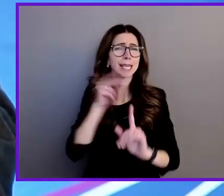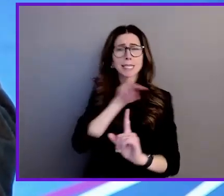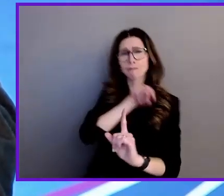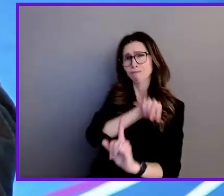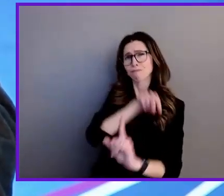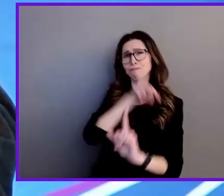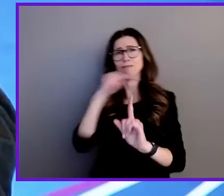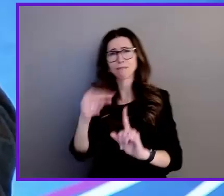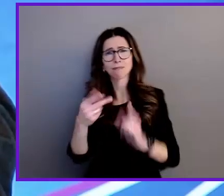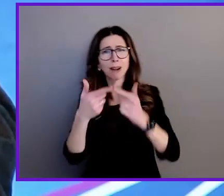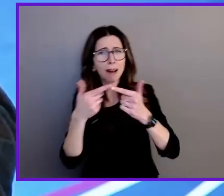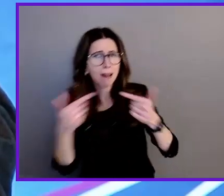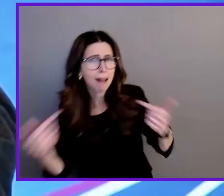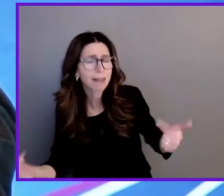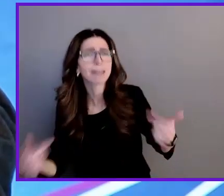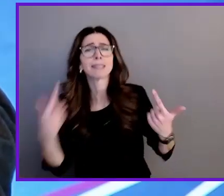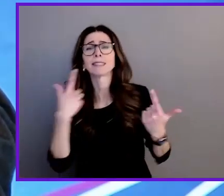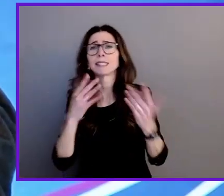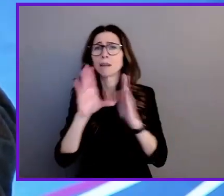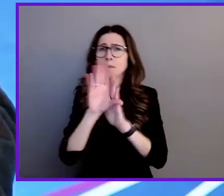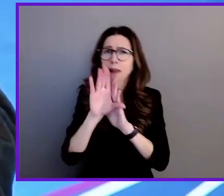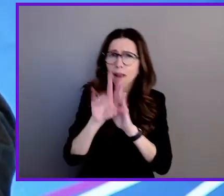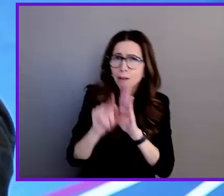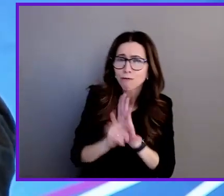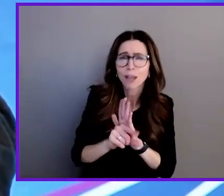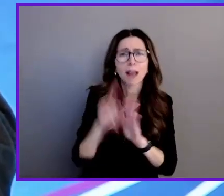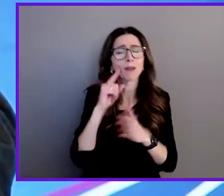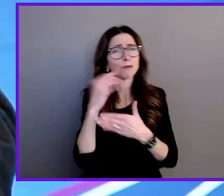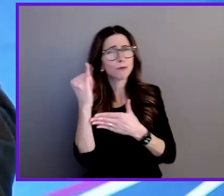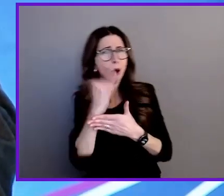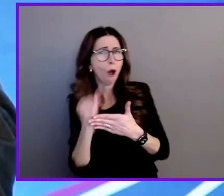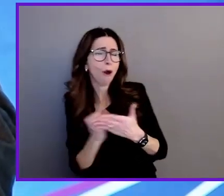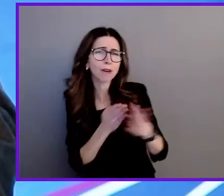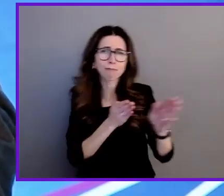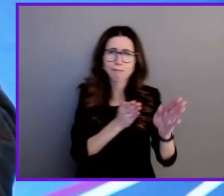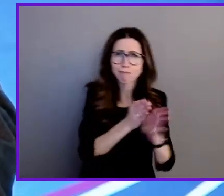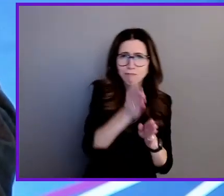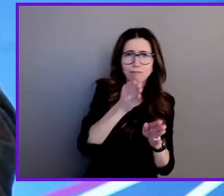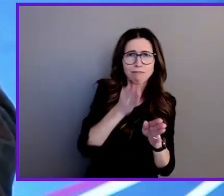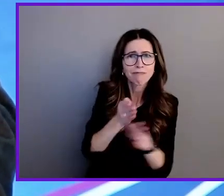regions, and areas of expertise in the arts and beyond that is complementary